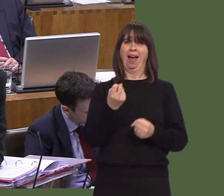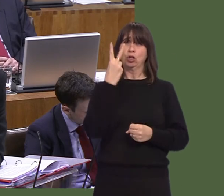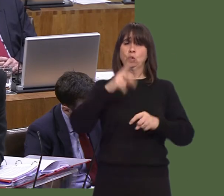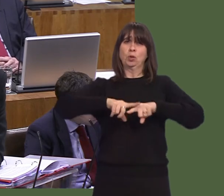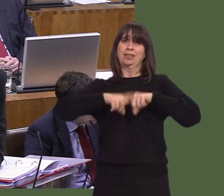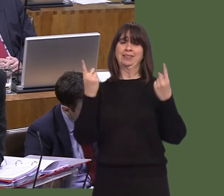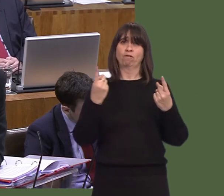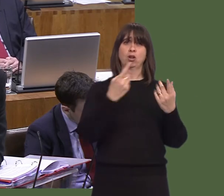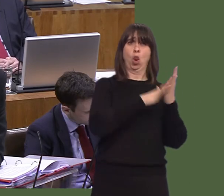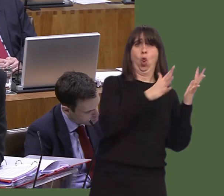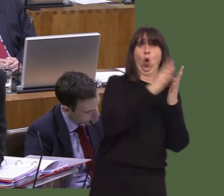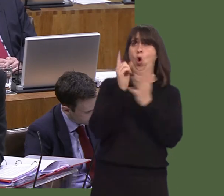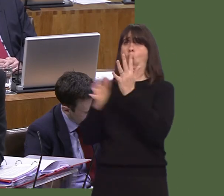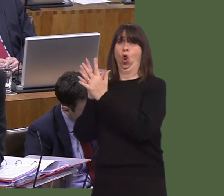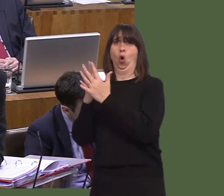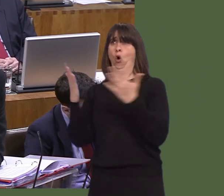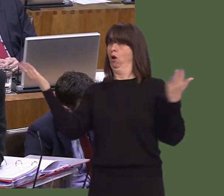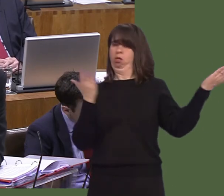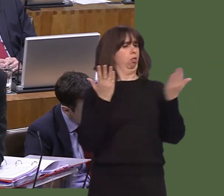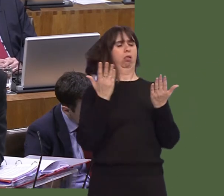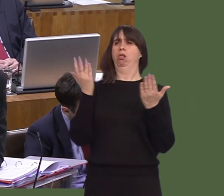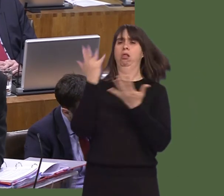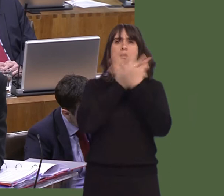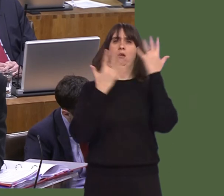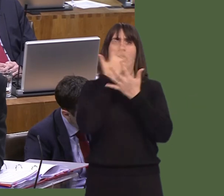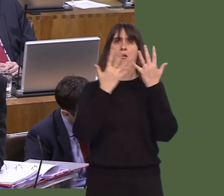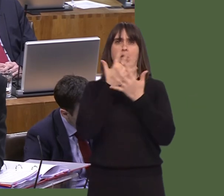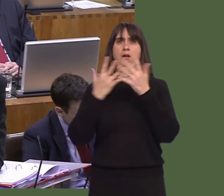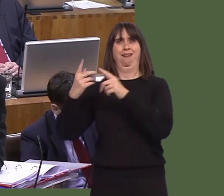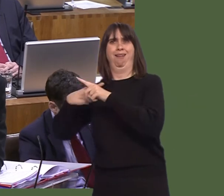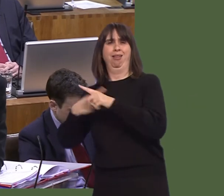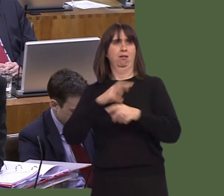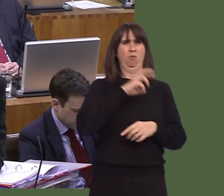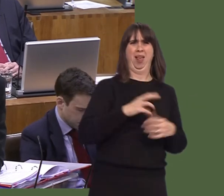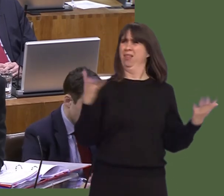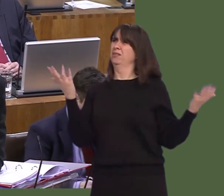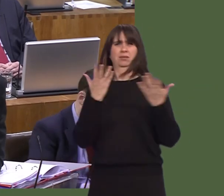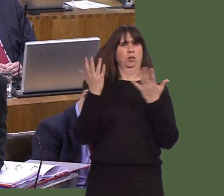both in north Wales and elsewhere. And let me remind himóand I'll take him there, perhaps, when it's builtóof the sub-regional